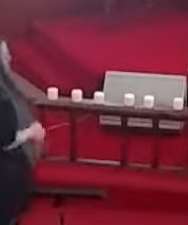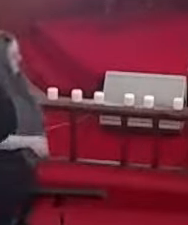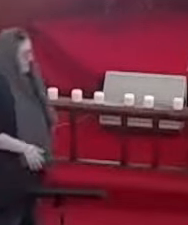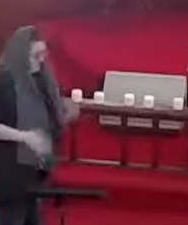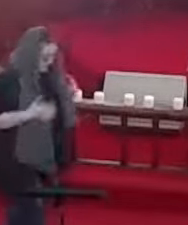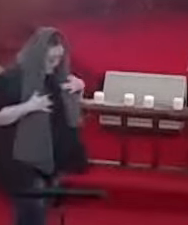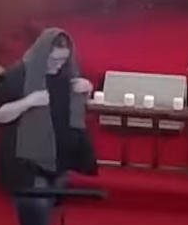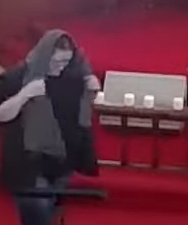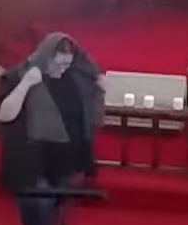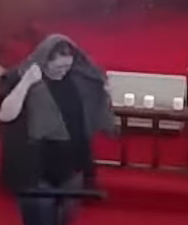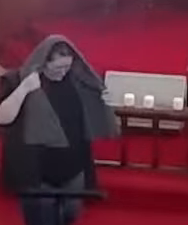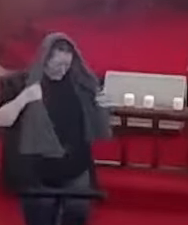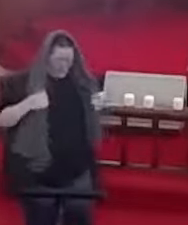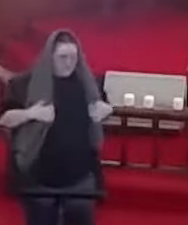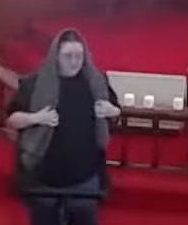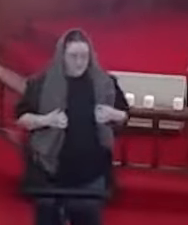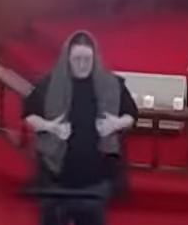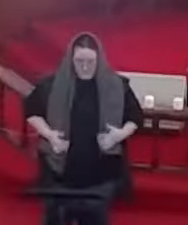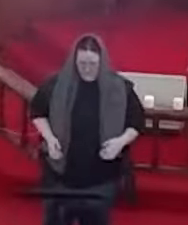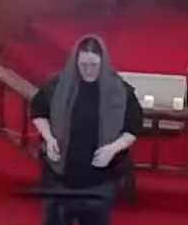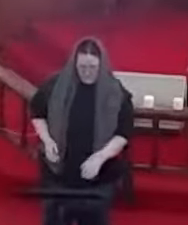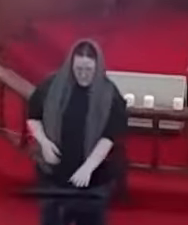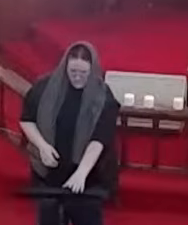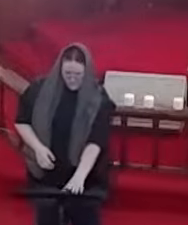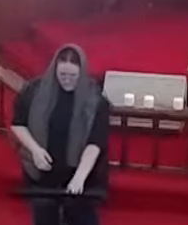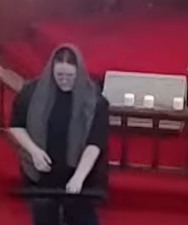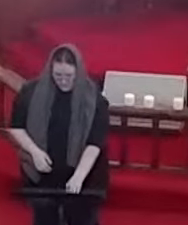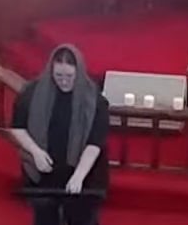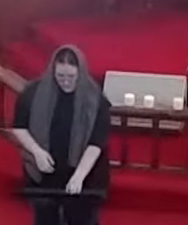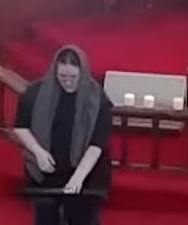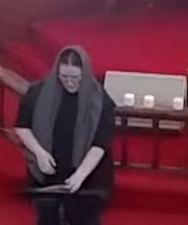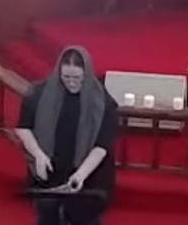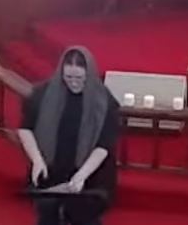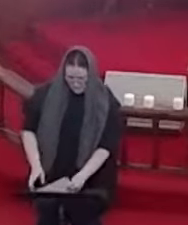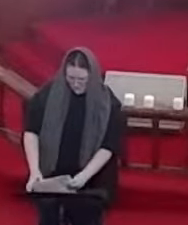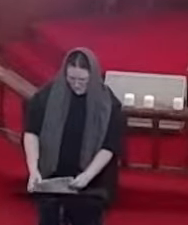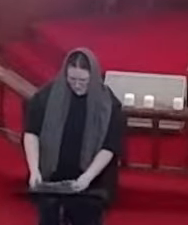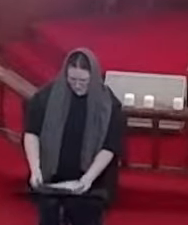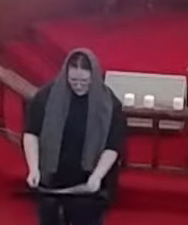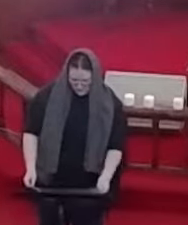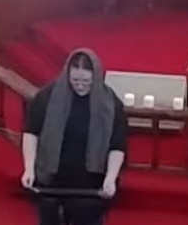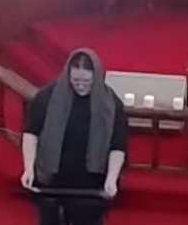This is my friend Sophia. She has an amazing story to tell in sign language.